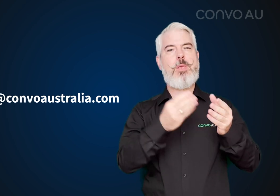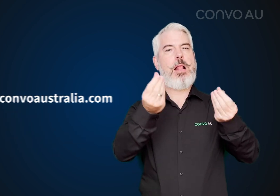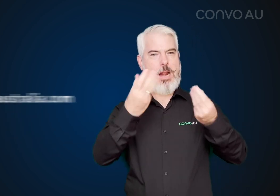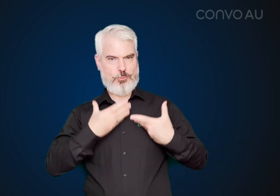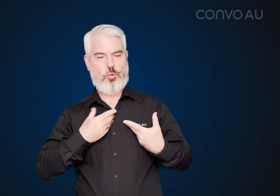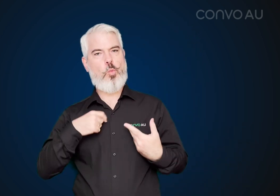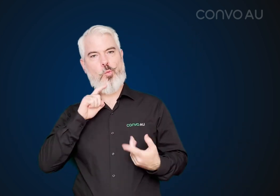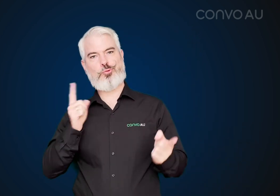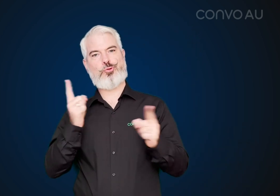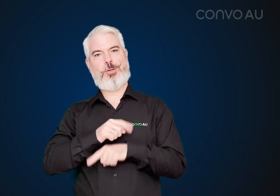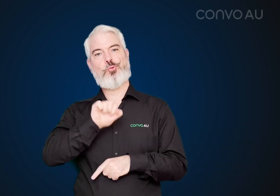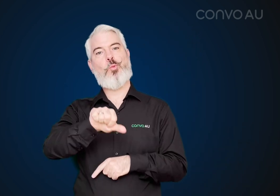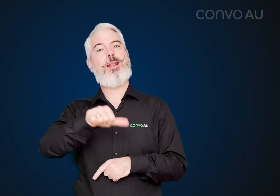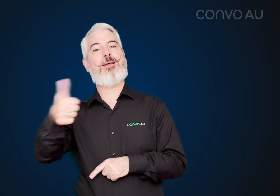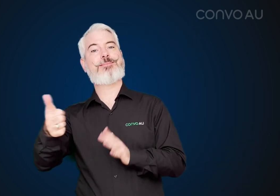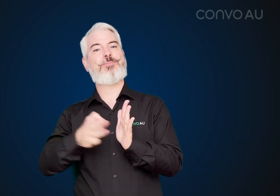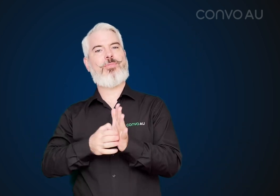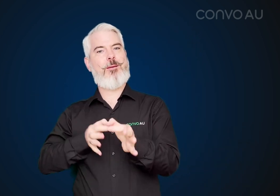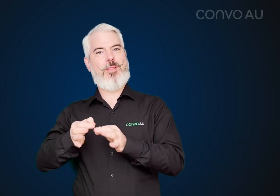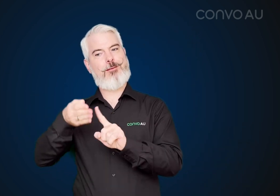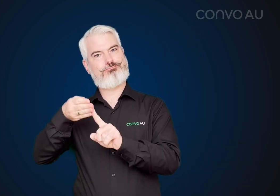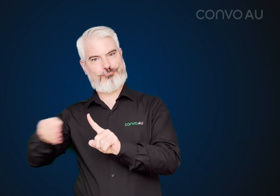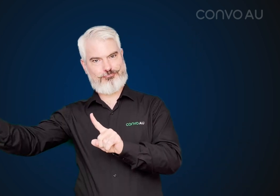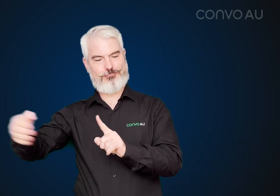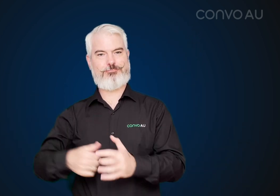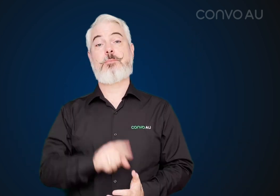and we will change your plan for the next month